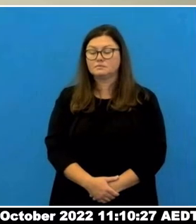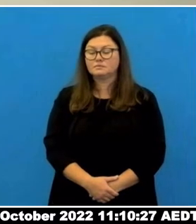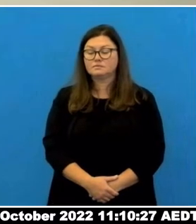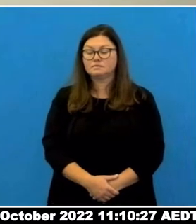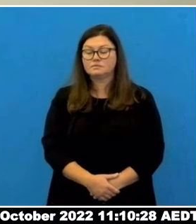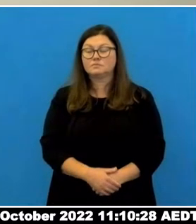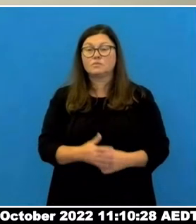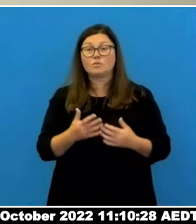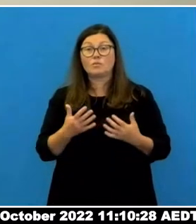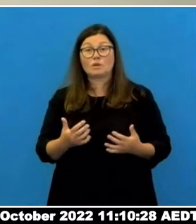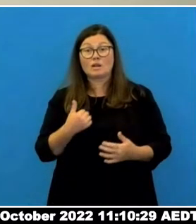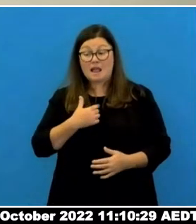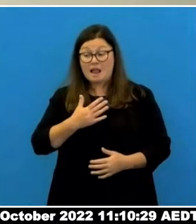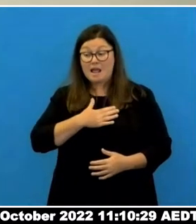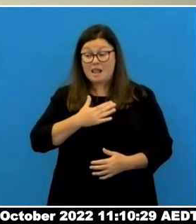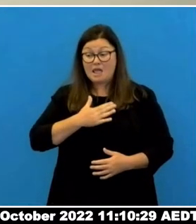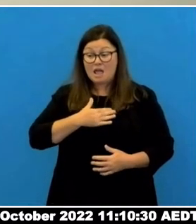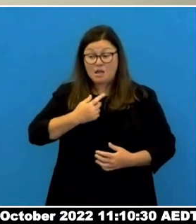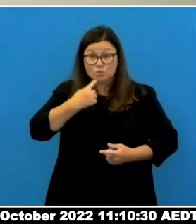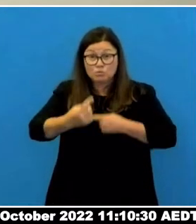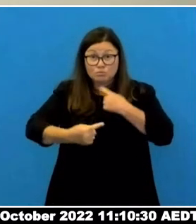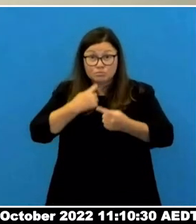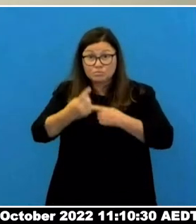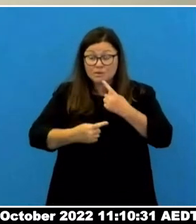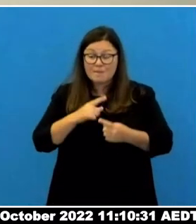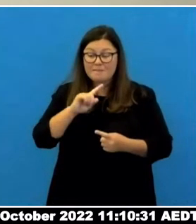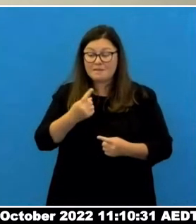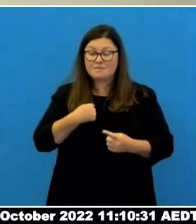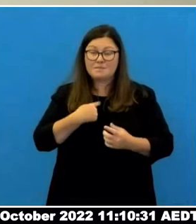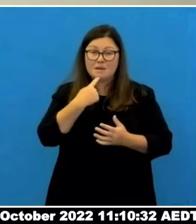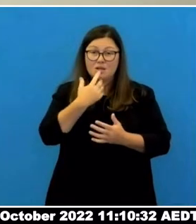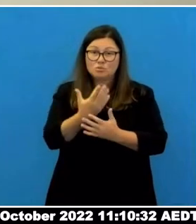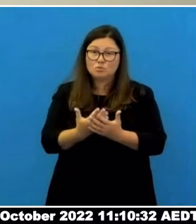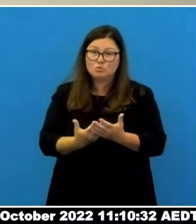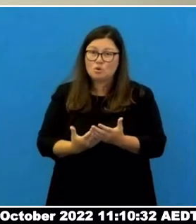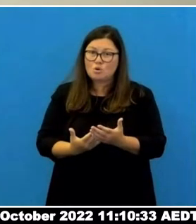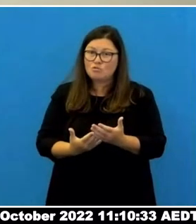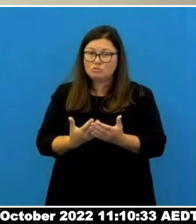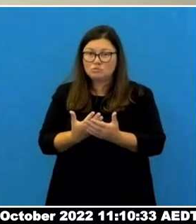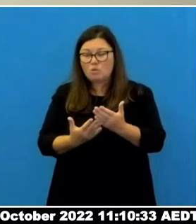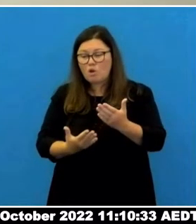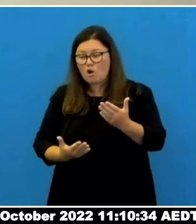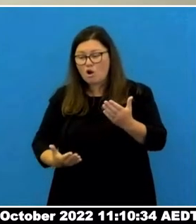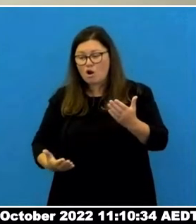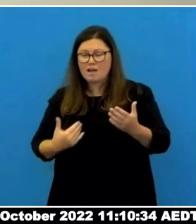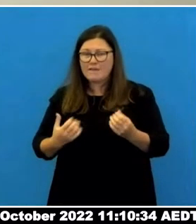If I tell my story, it will take long, long, long months or years. My so many bitter experiences I had.